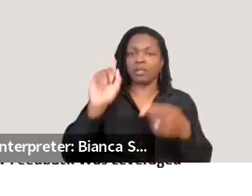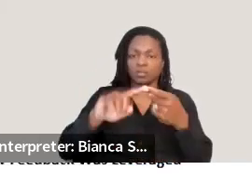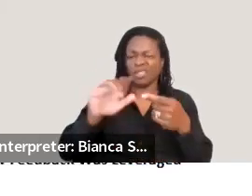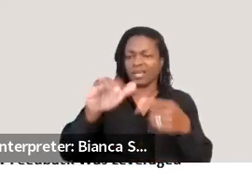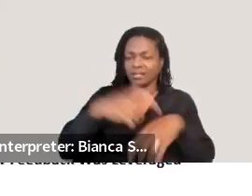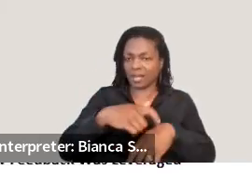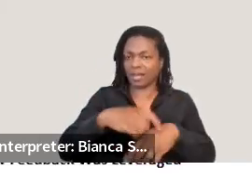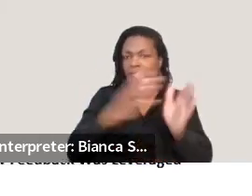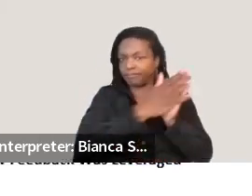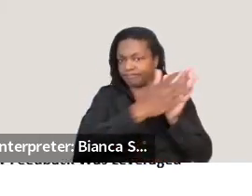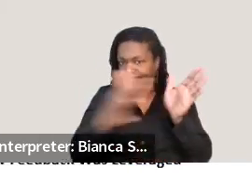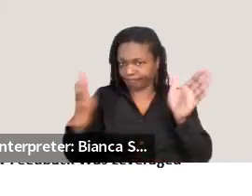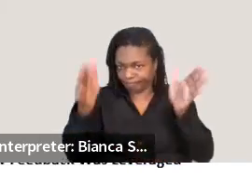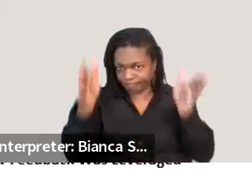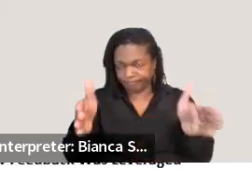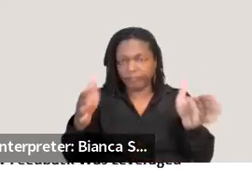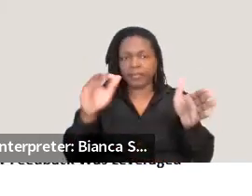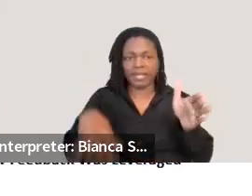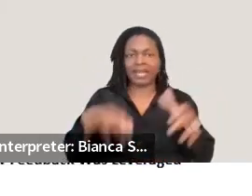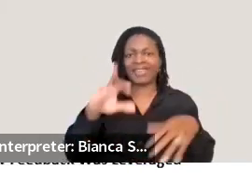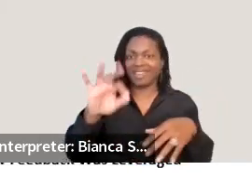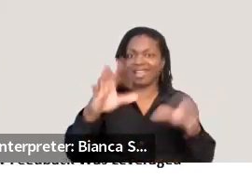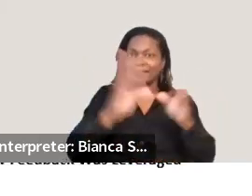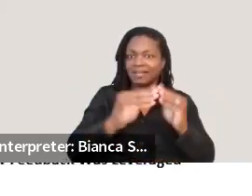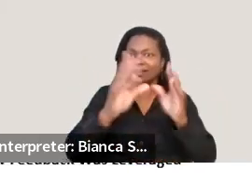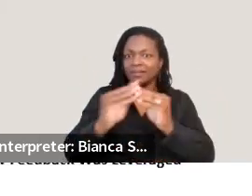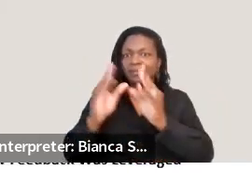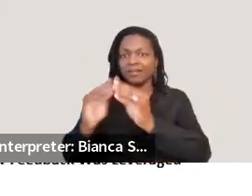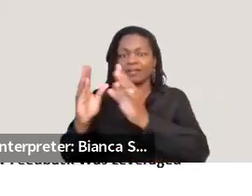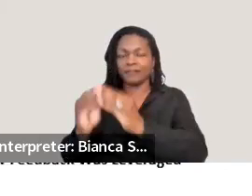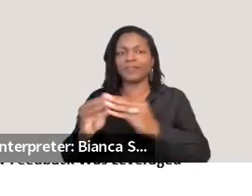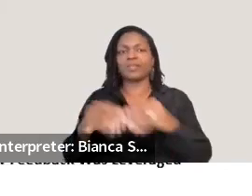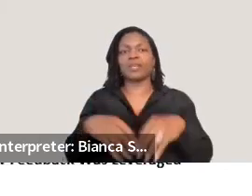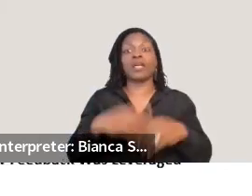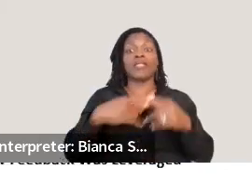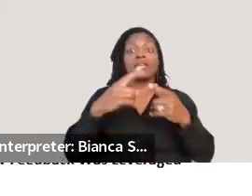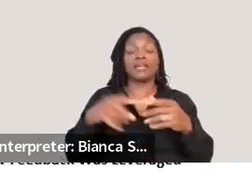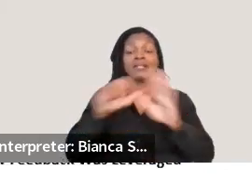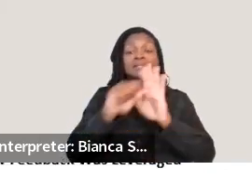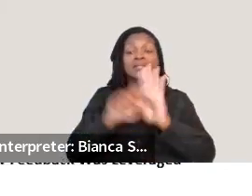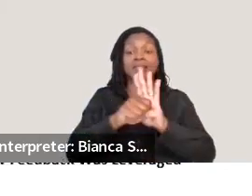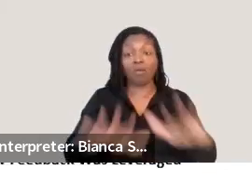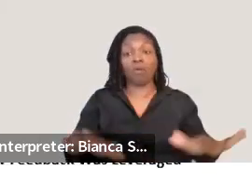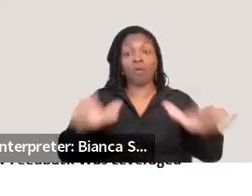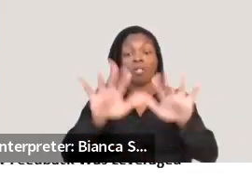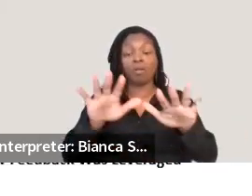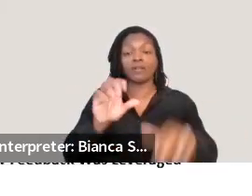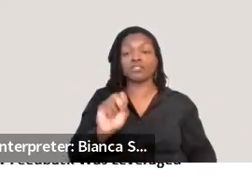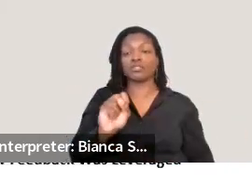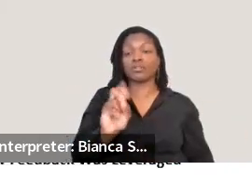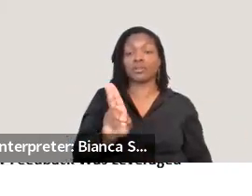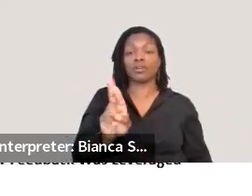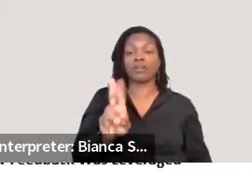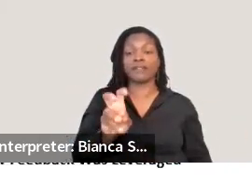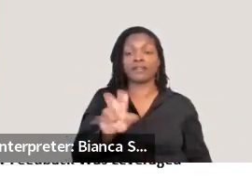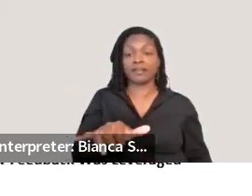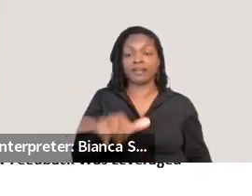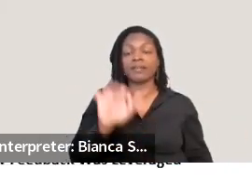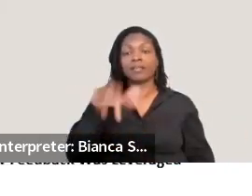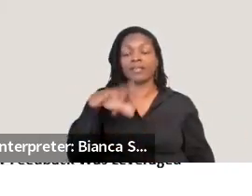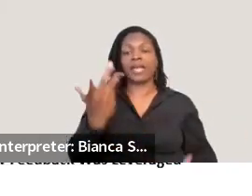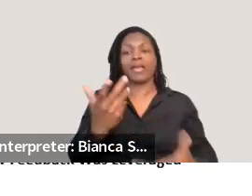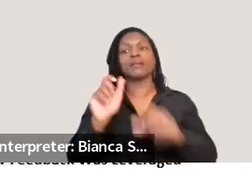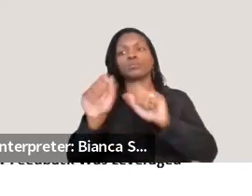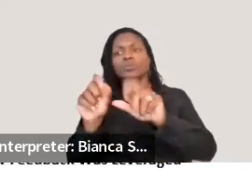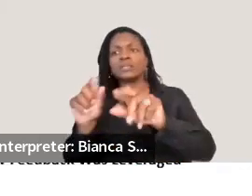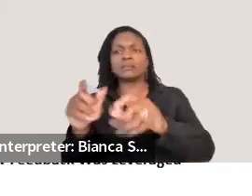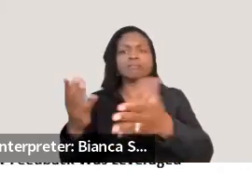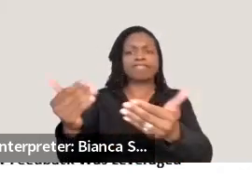From there, we disseminated a statewide survey to collect questions of the foundations of health during July through October, 2,021.